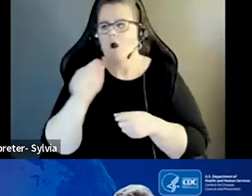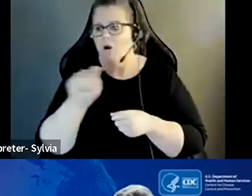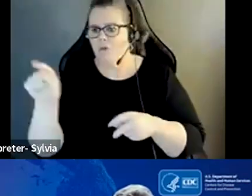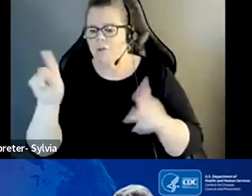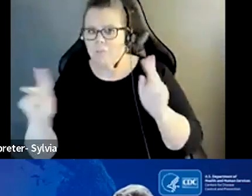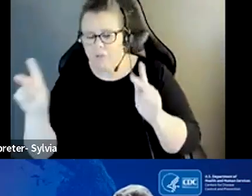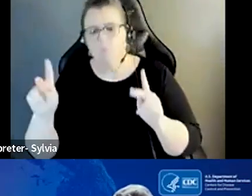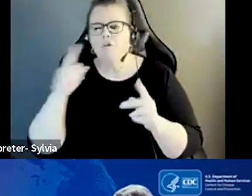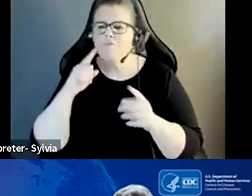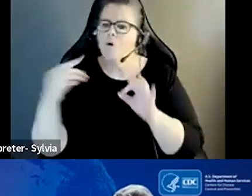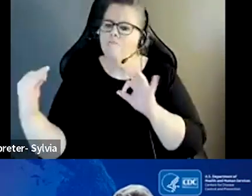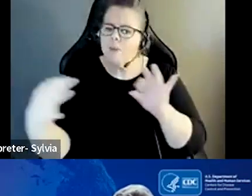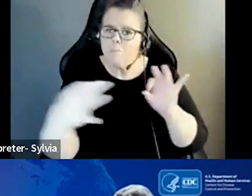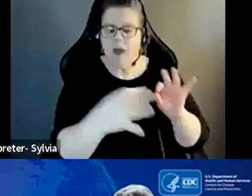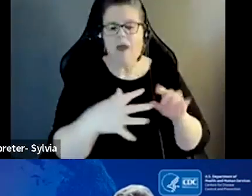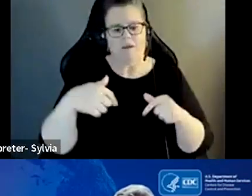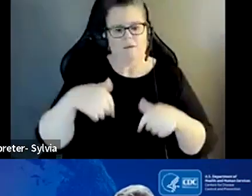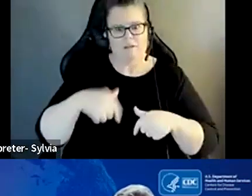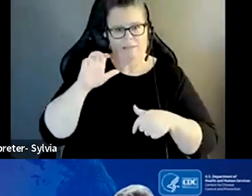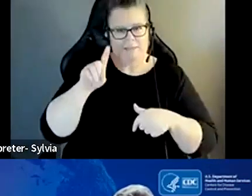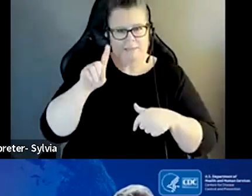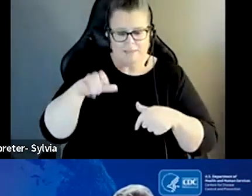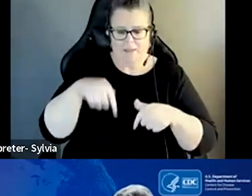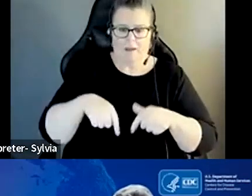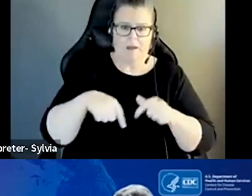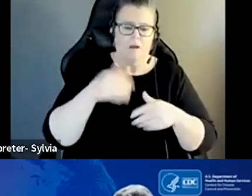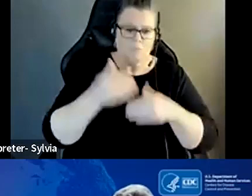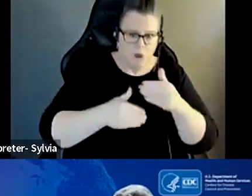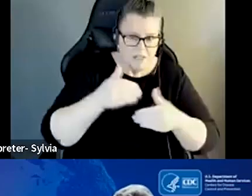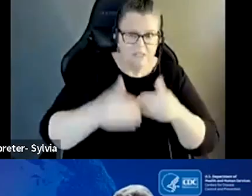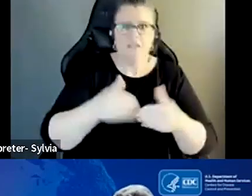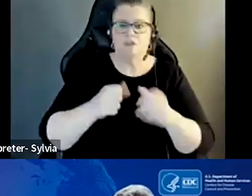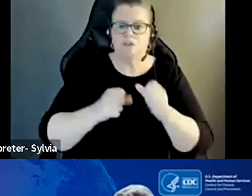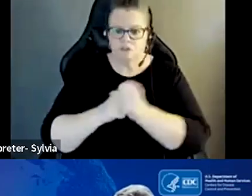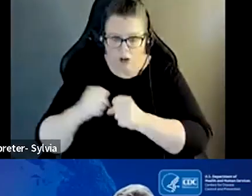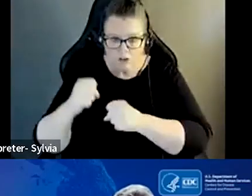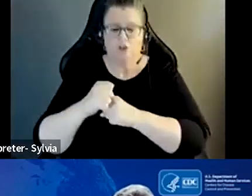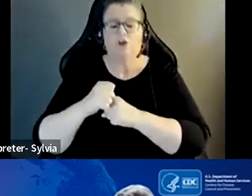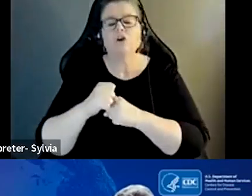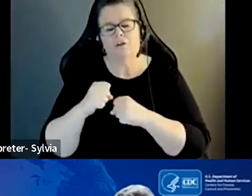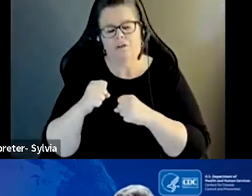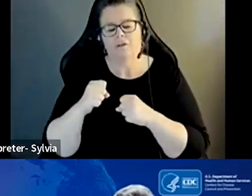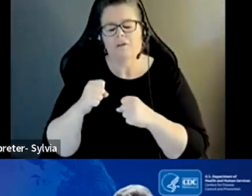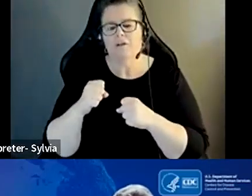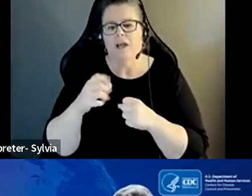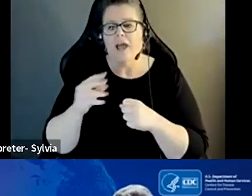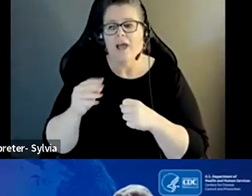and structure, and to solicit suggestions for strategic change. You will hear more about the recommendations and our actions